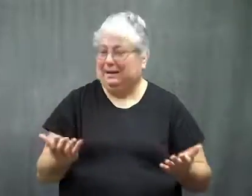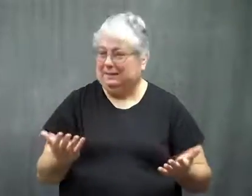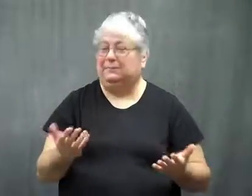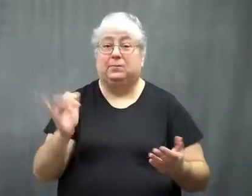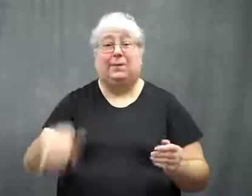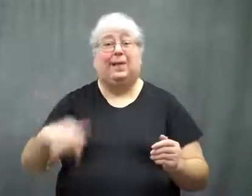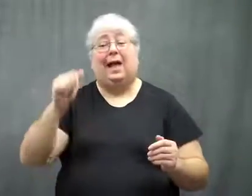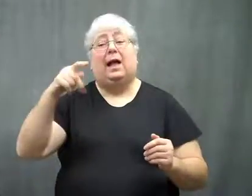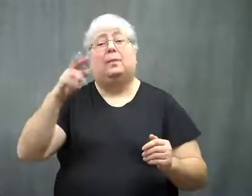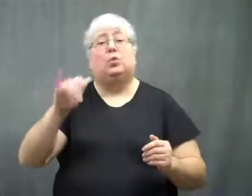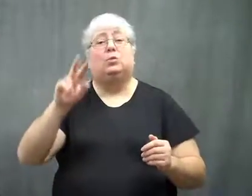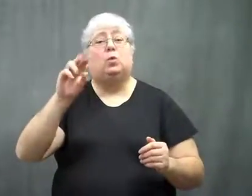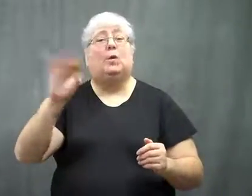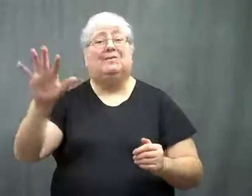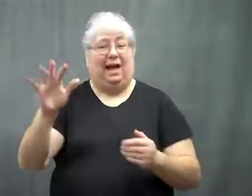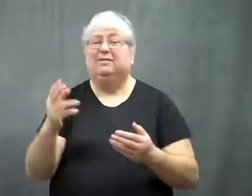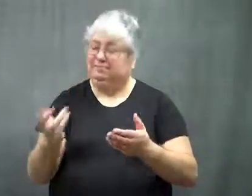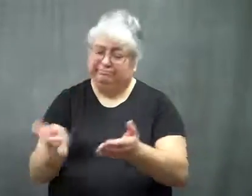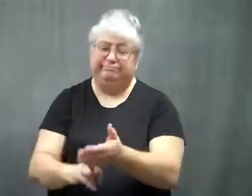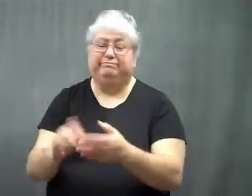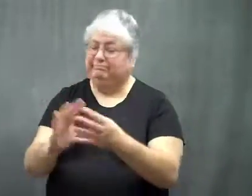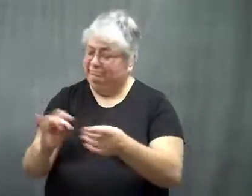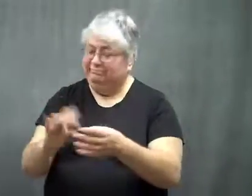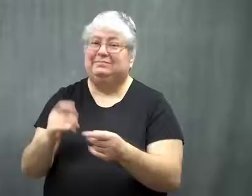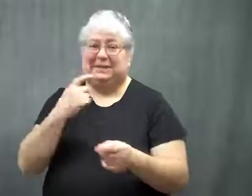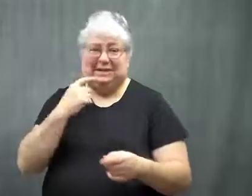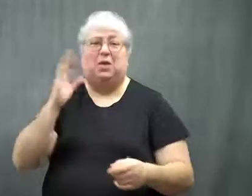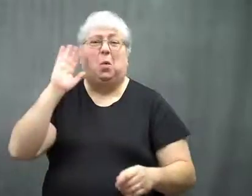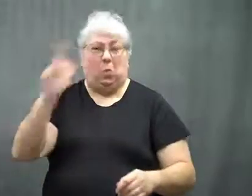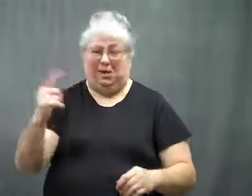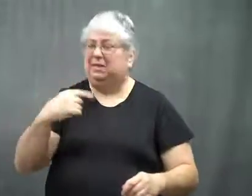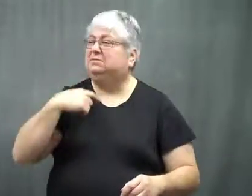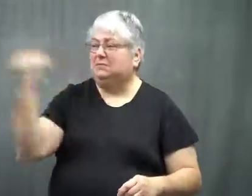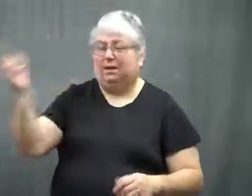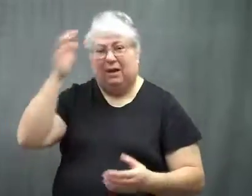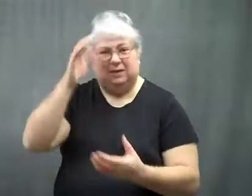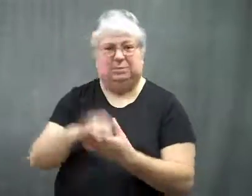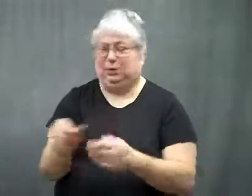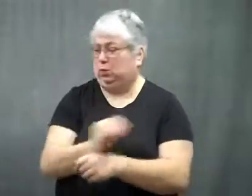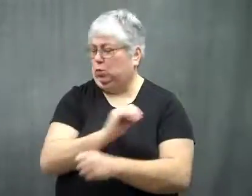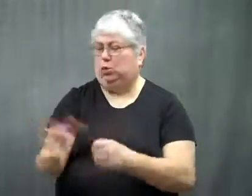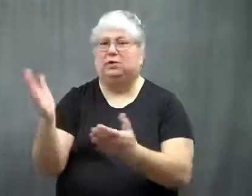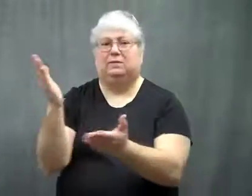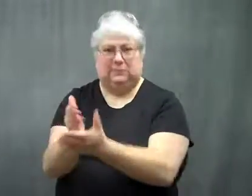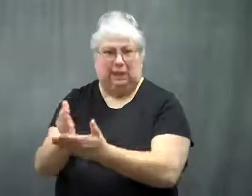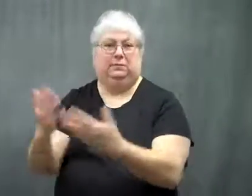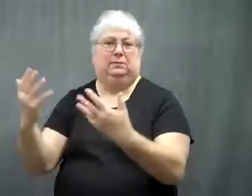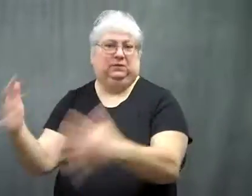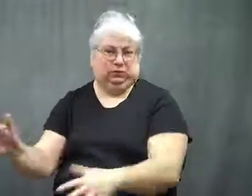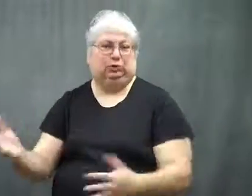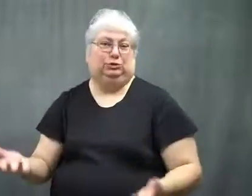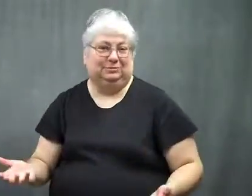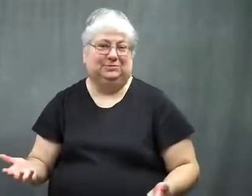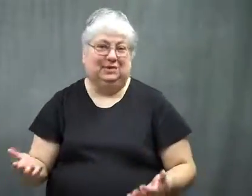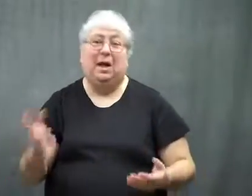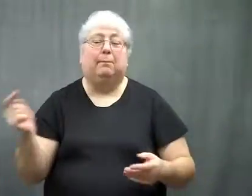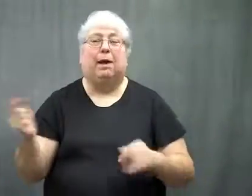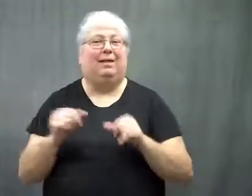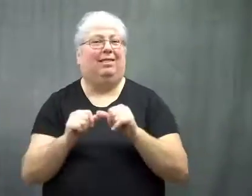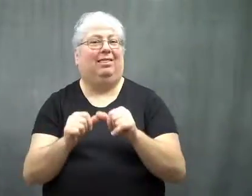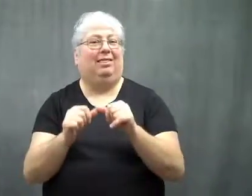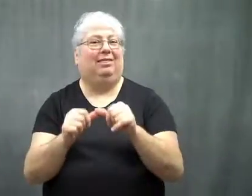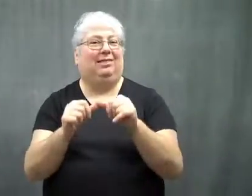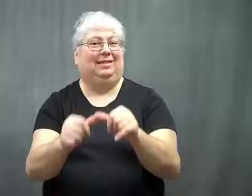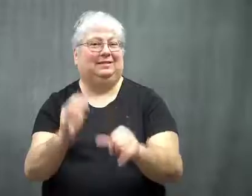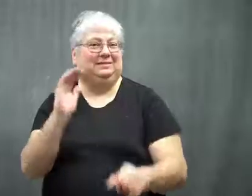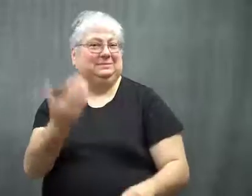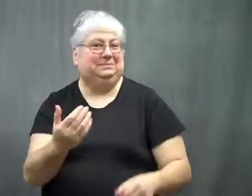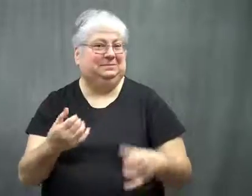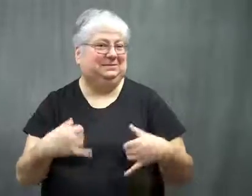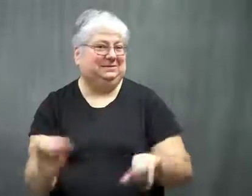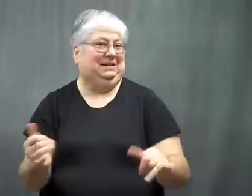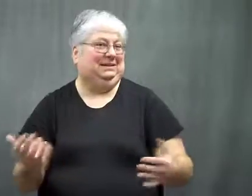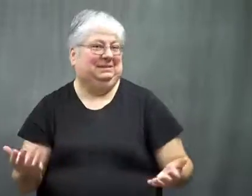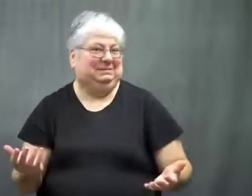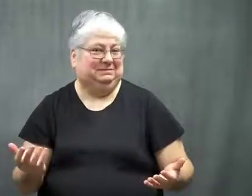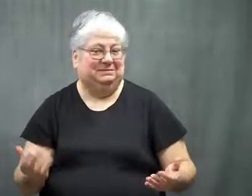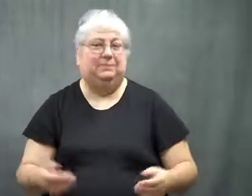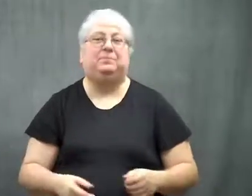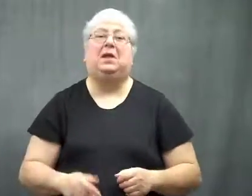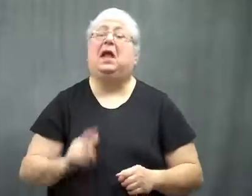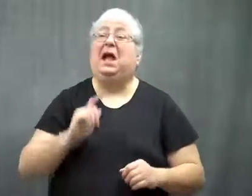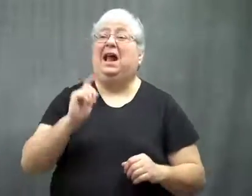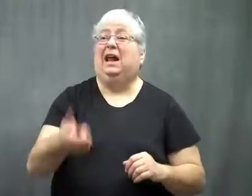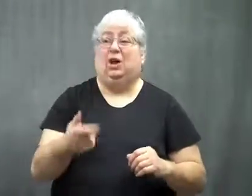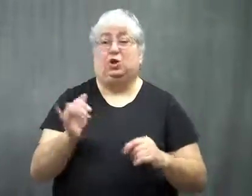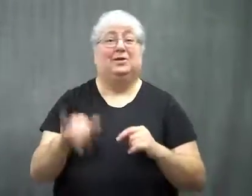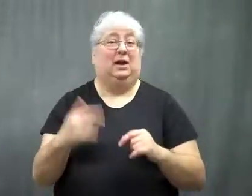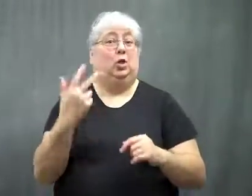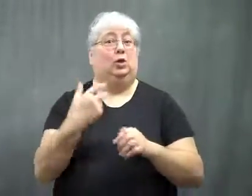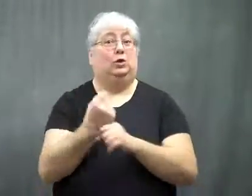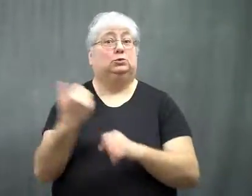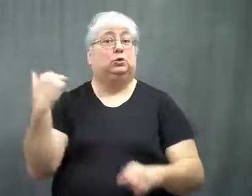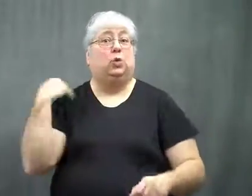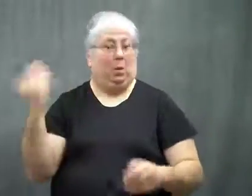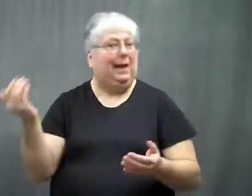and she signed a statement in April of 2005 saying she would tell him, "No more!"